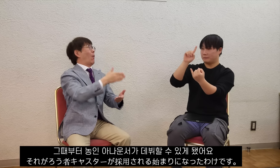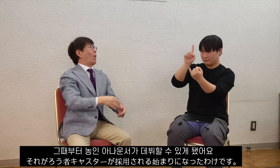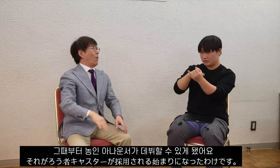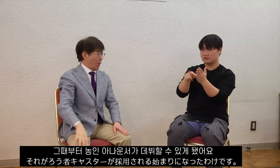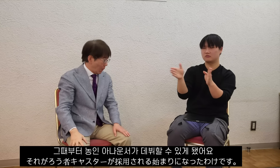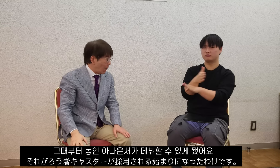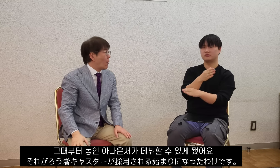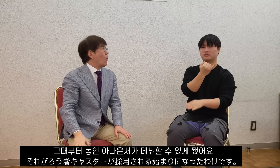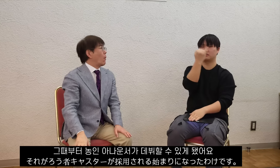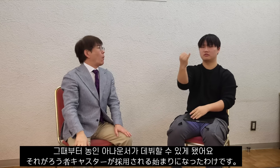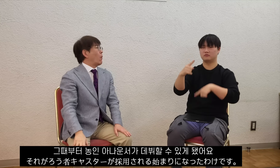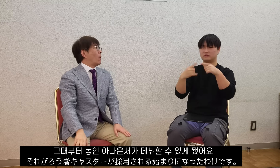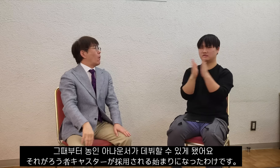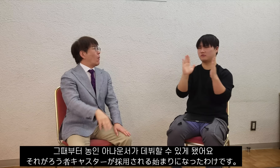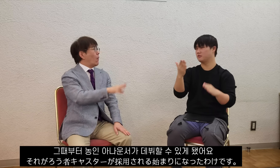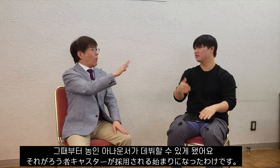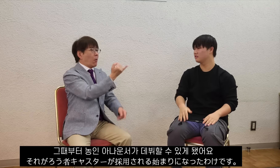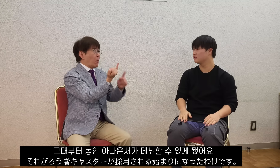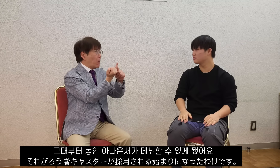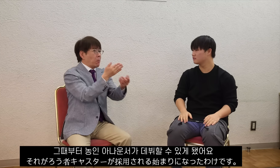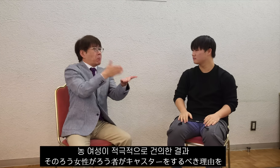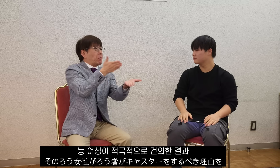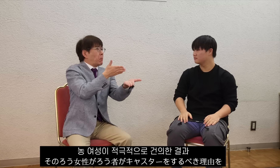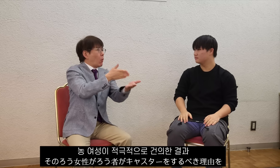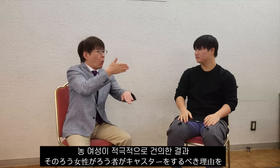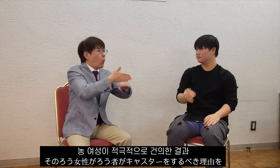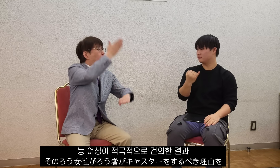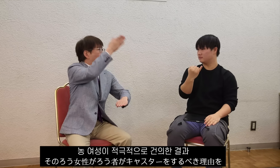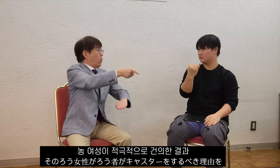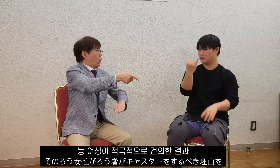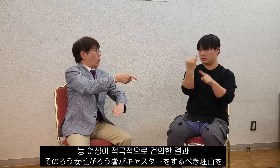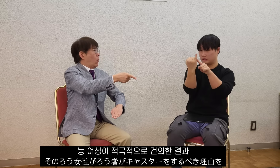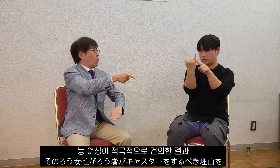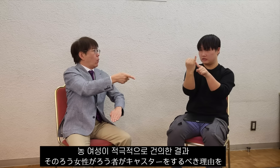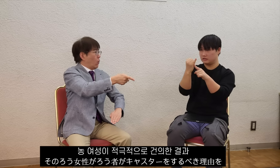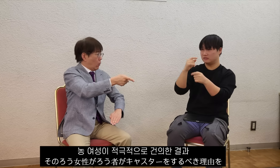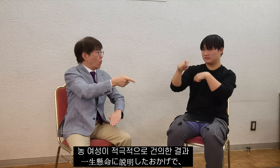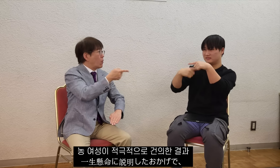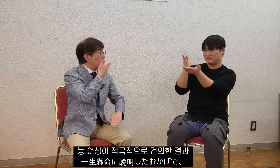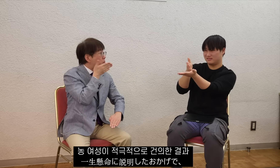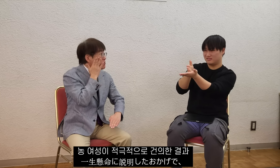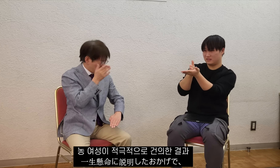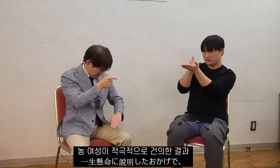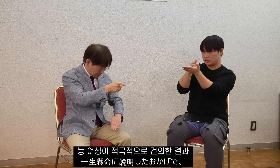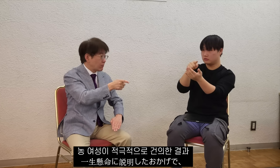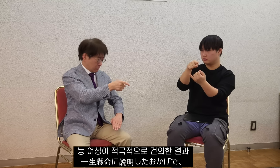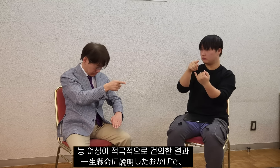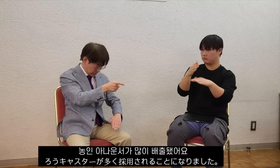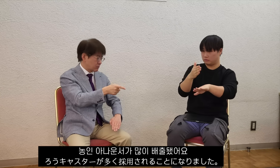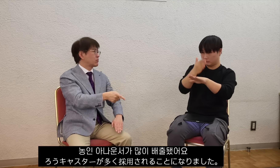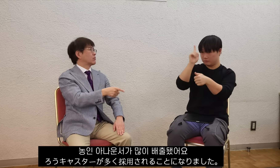From then on, announcers who were deaf were able to debut. As a result of active suggestions from deaf women,